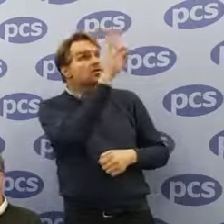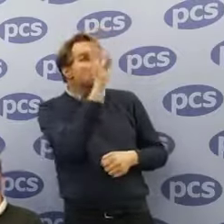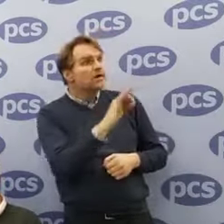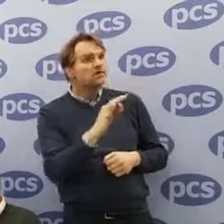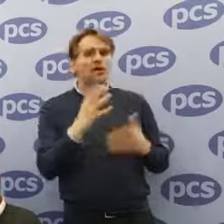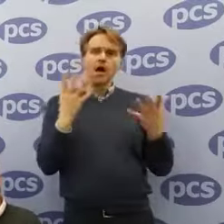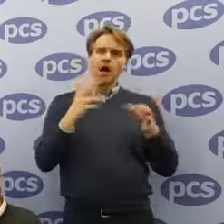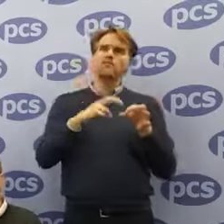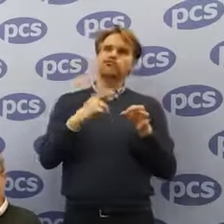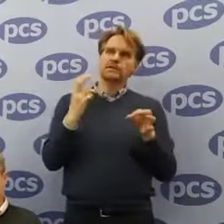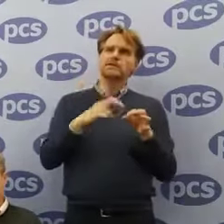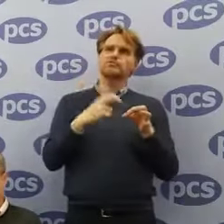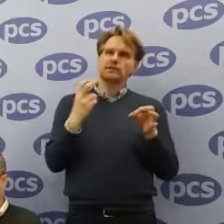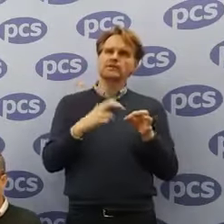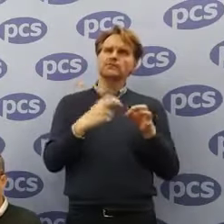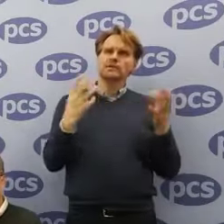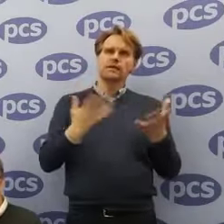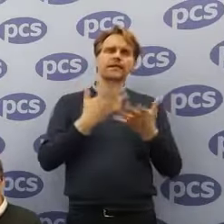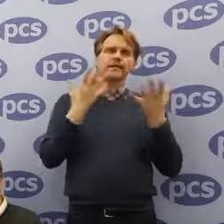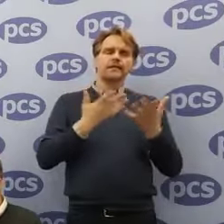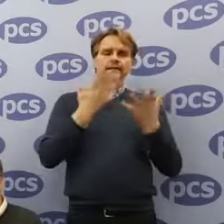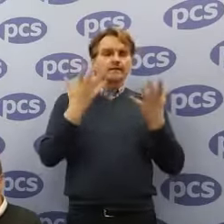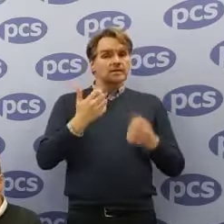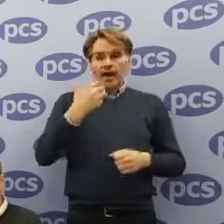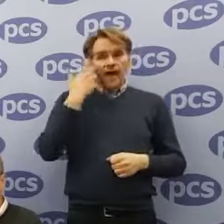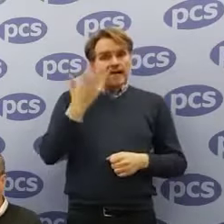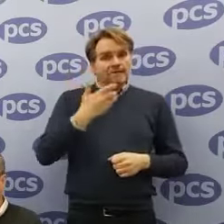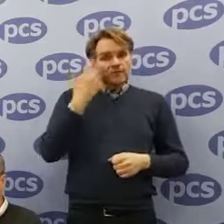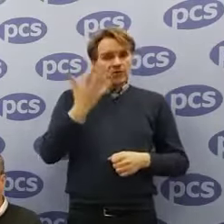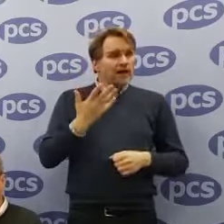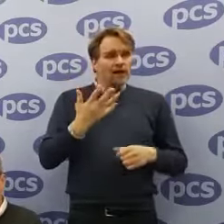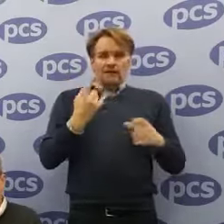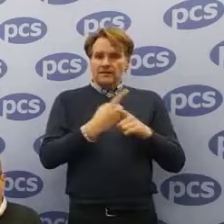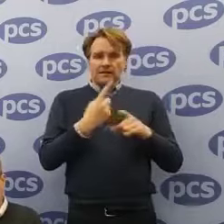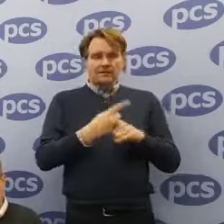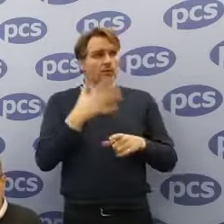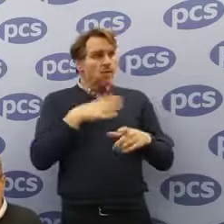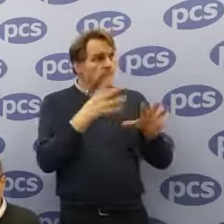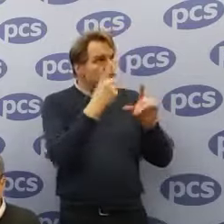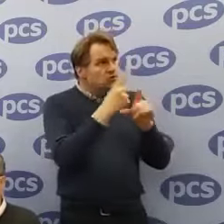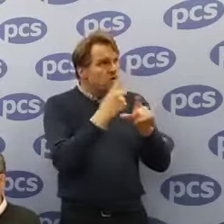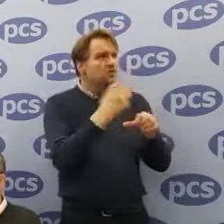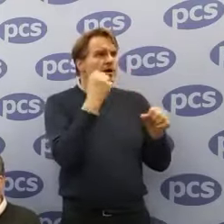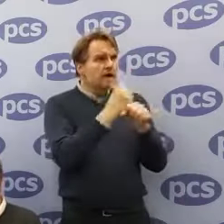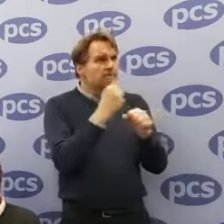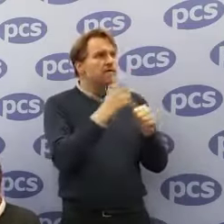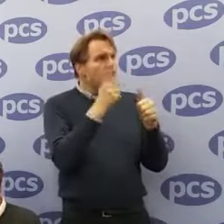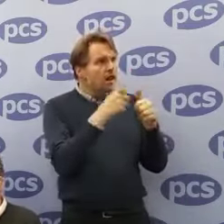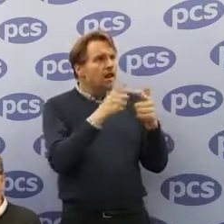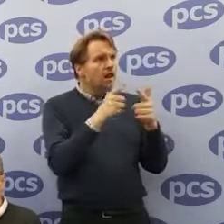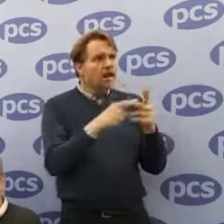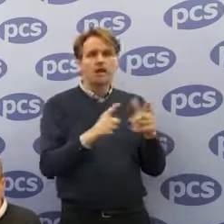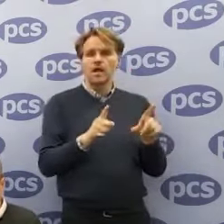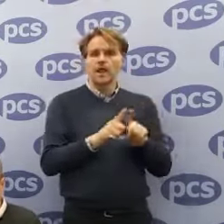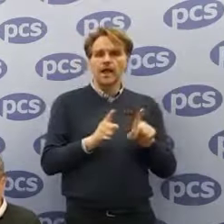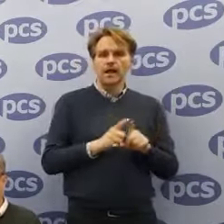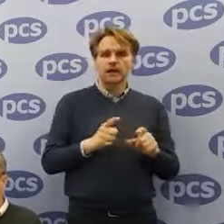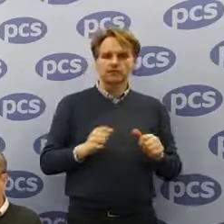problem with that has been much of the day-to-day stuff that we would be wanting to talk to the government about - pensions, redundancy scheme and